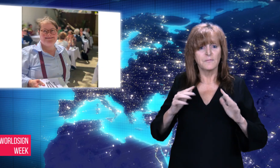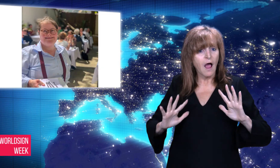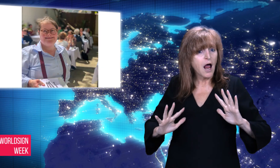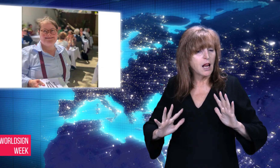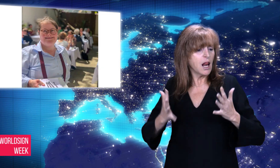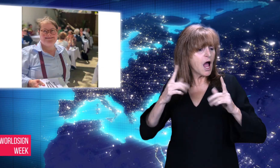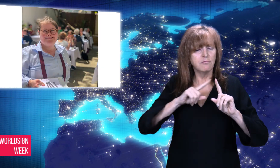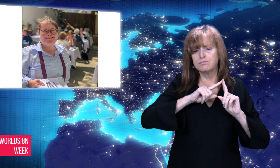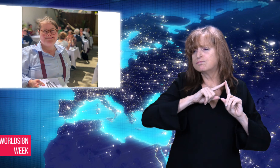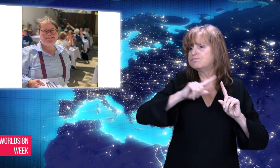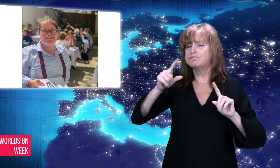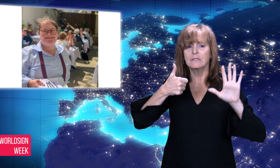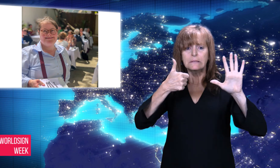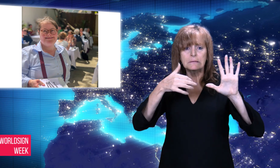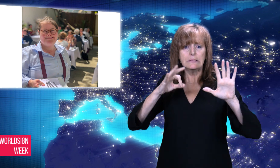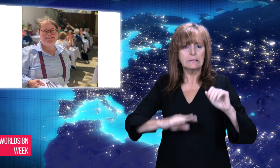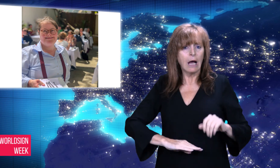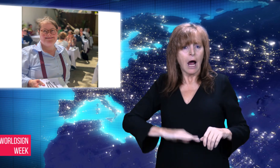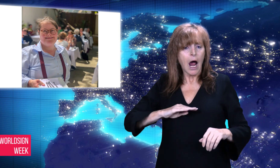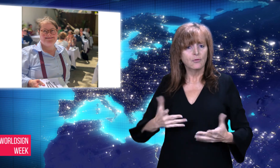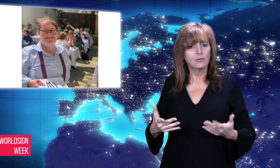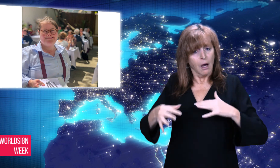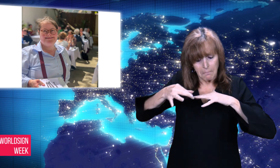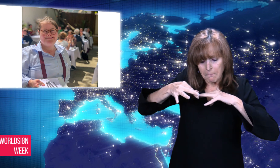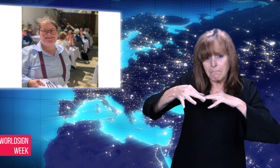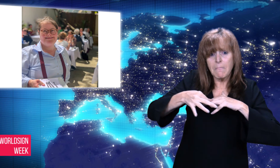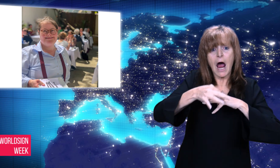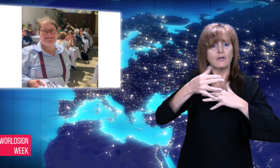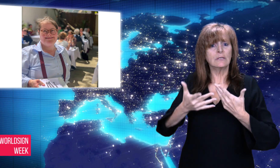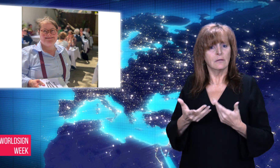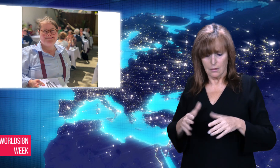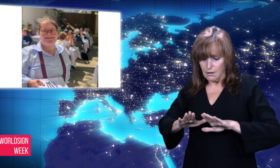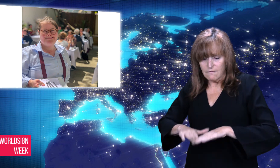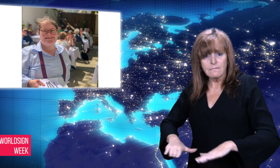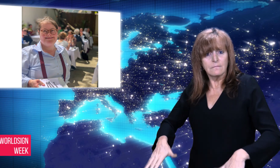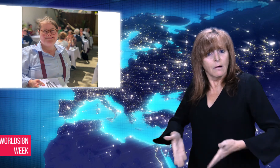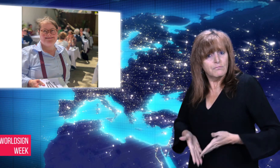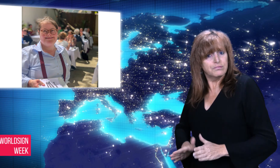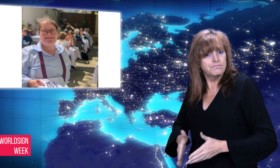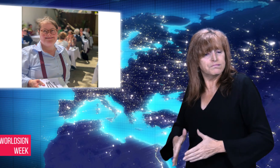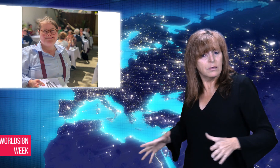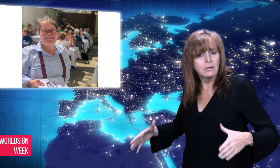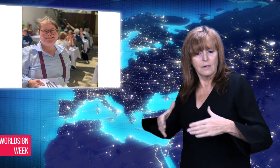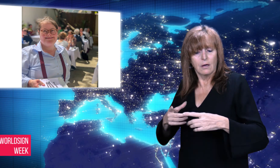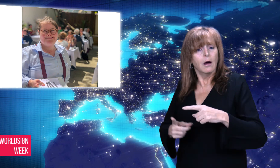long as 60 years old, marry and raise families, and